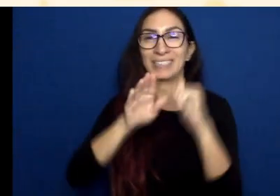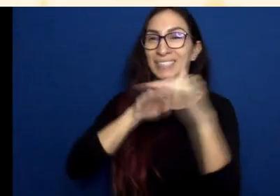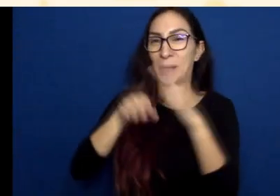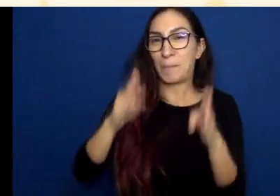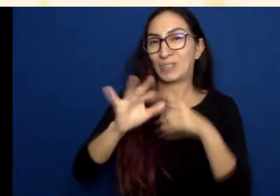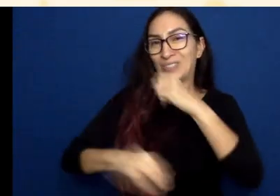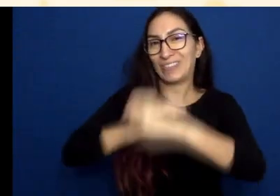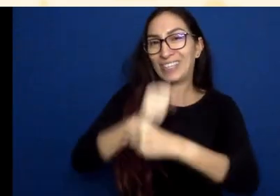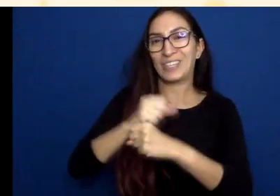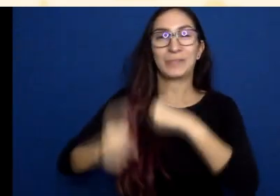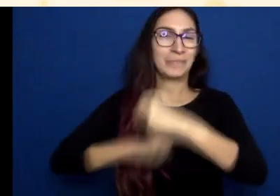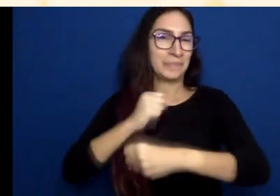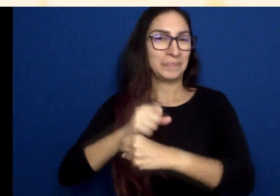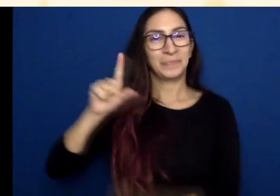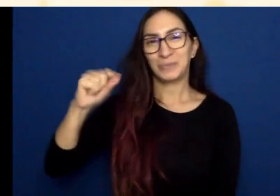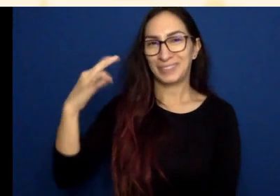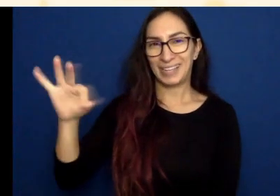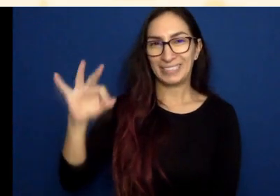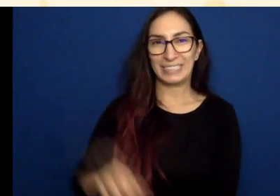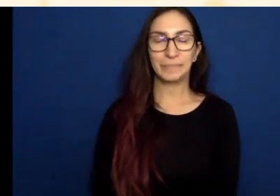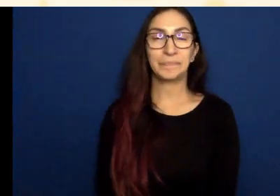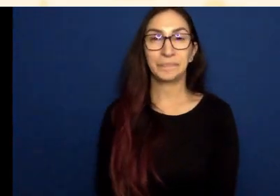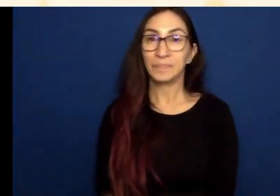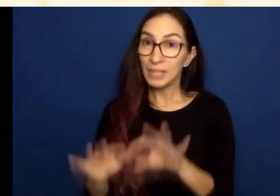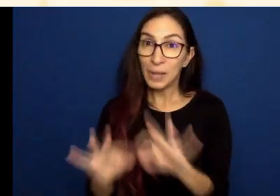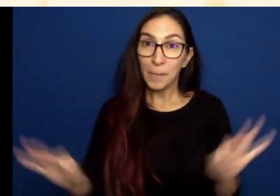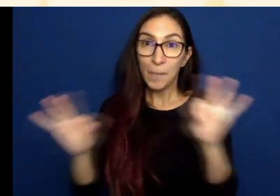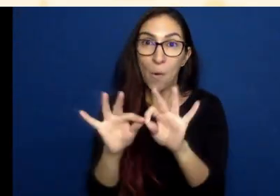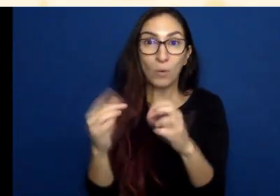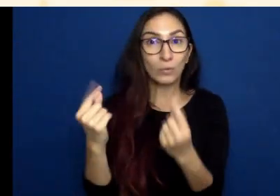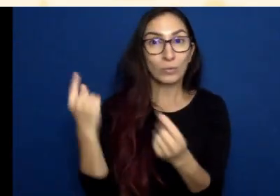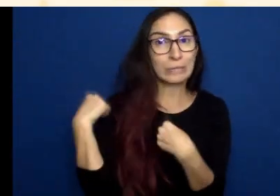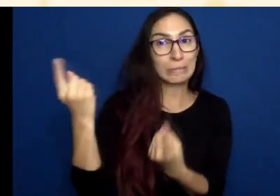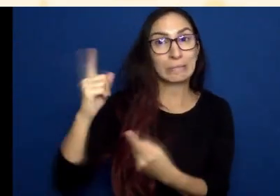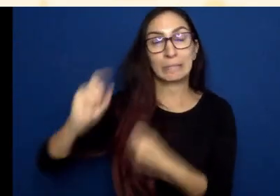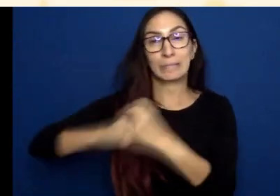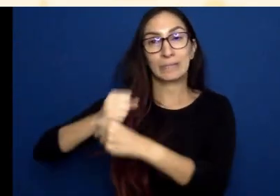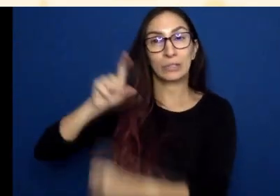And then I spoke at the United Nations on the importance of web accessibility, and was nominated